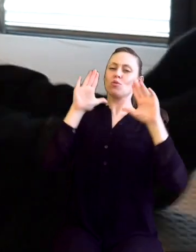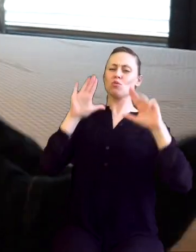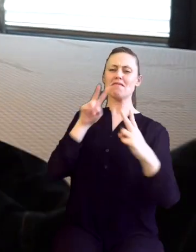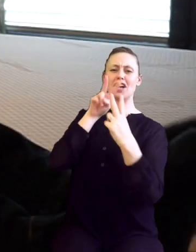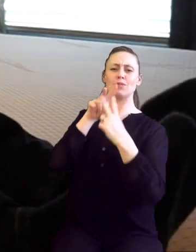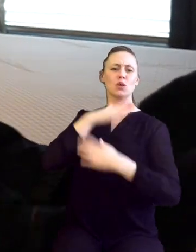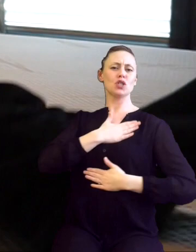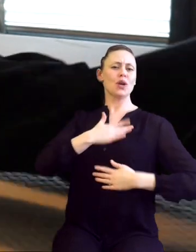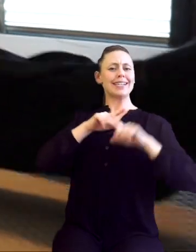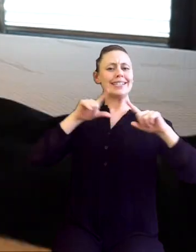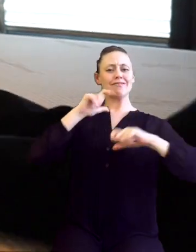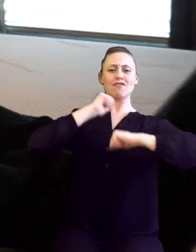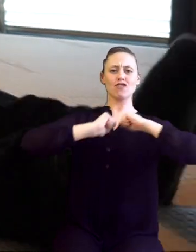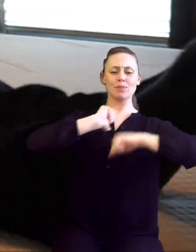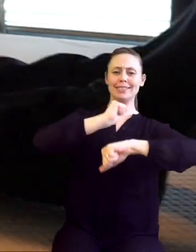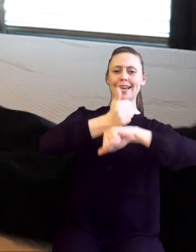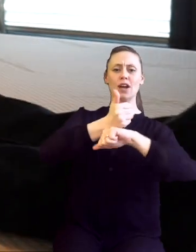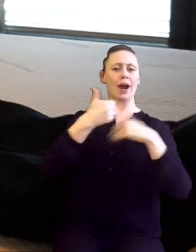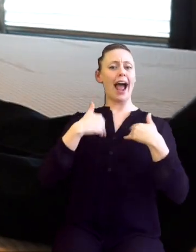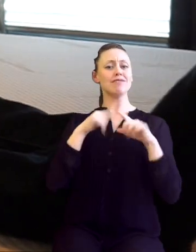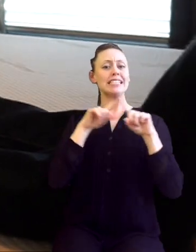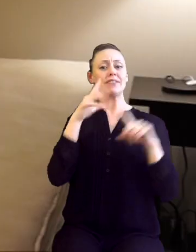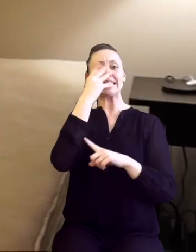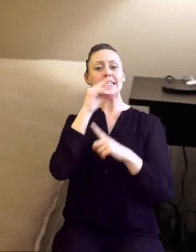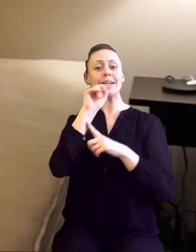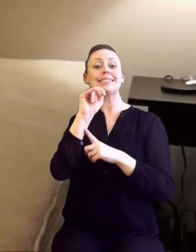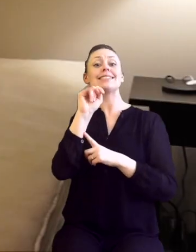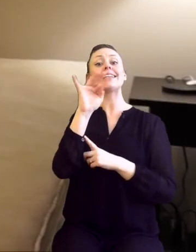different firmness settings or different sleeping styles.